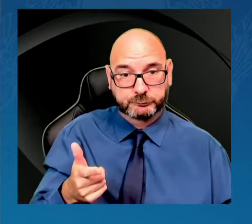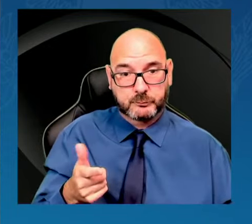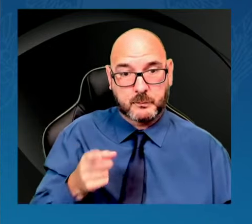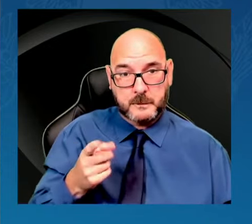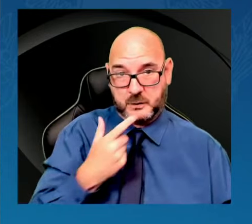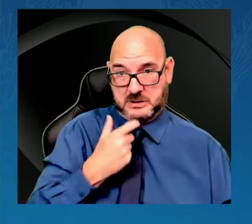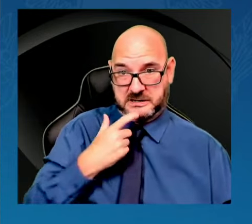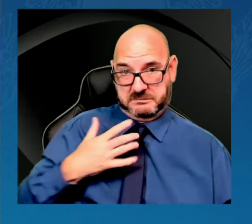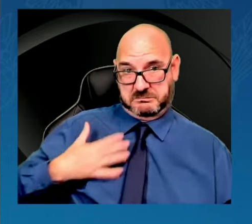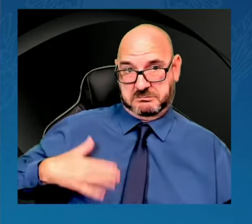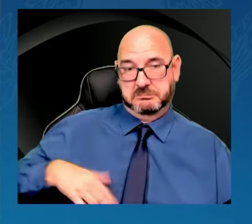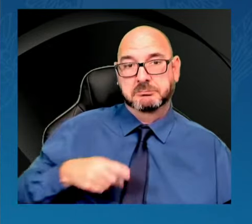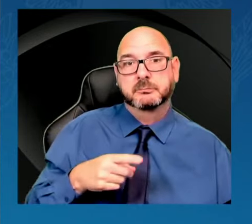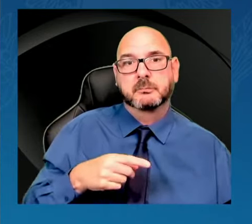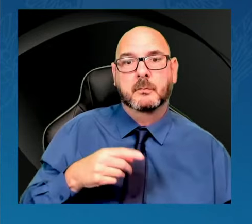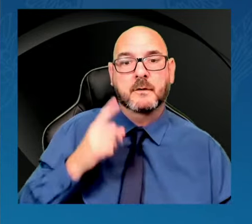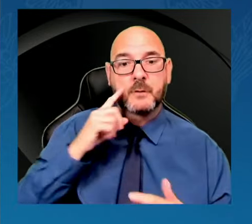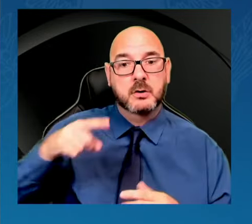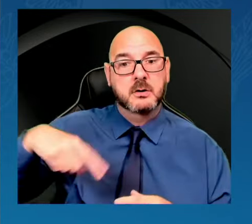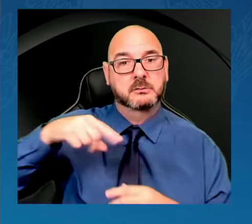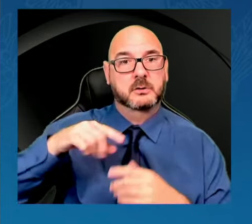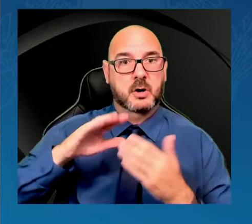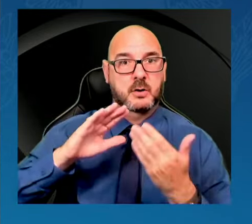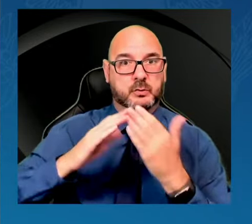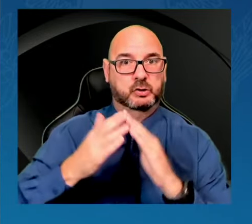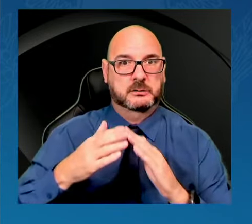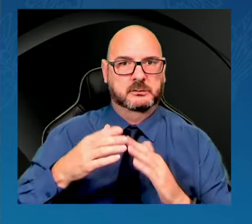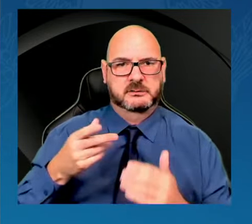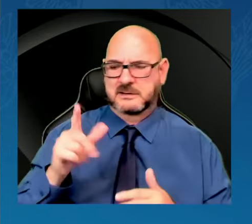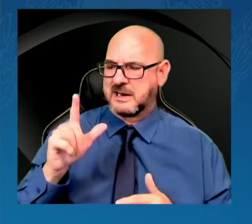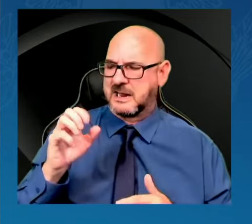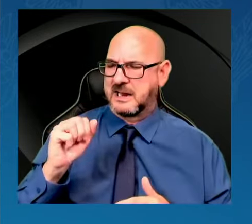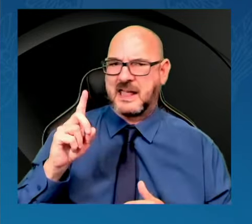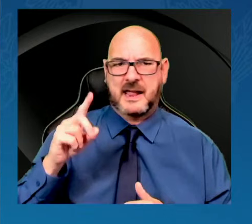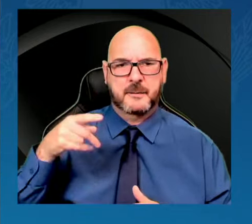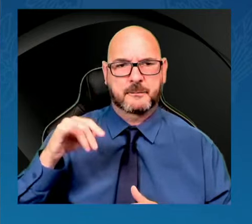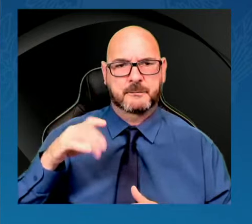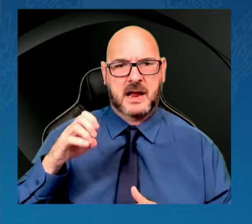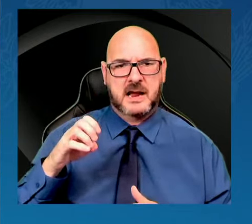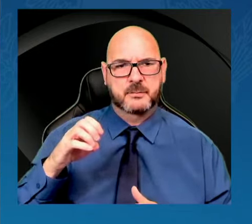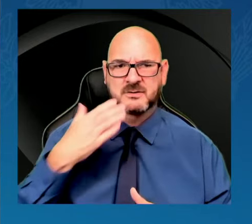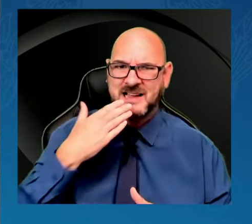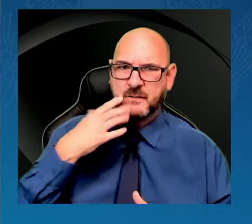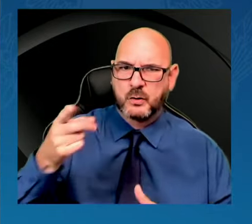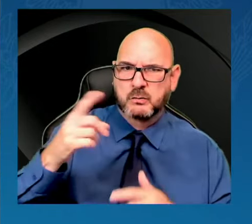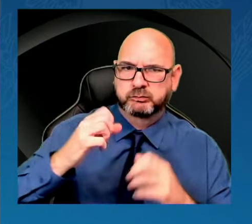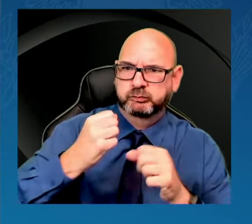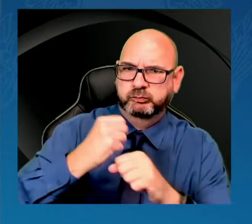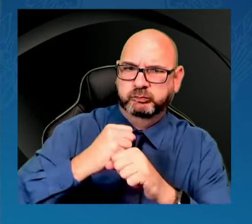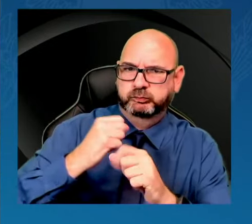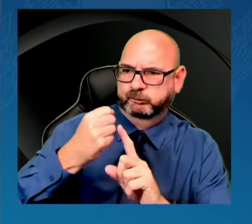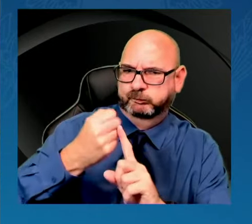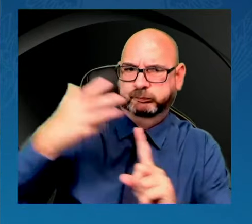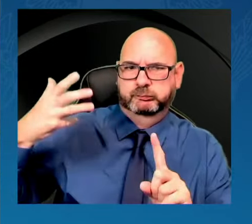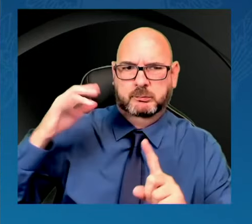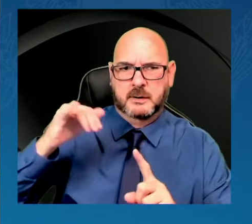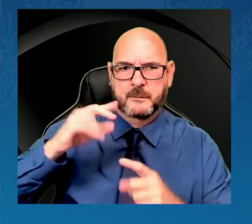and what we're going to face with the consequences of that in the long term. And it's hard to believe, in the most wealthy country in the world,